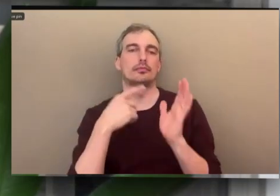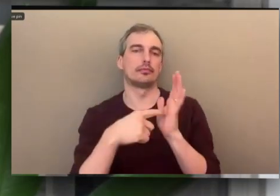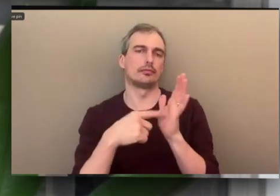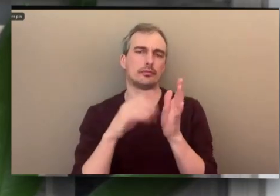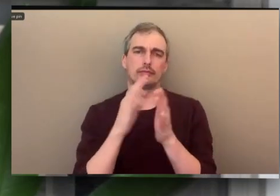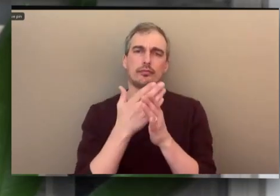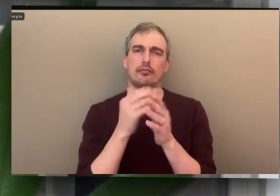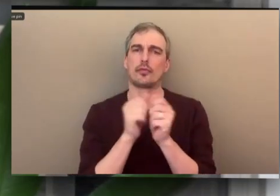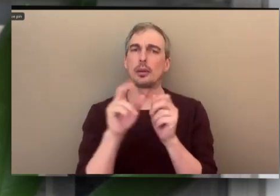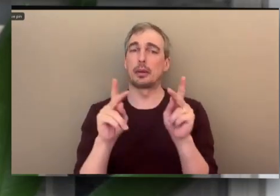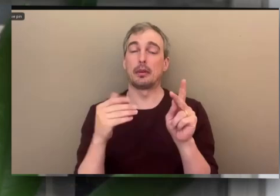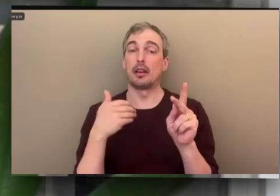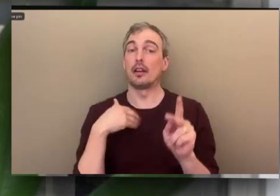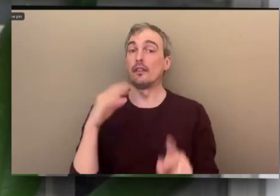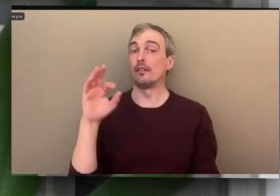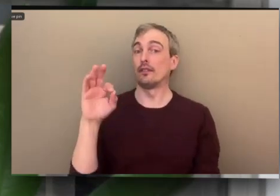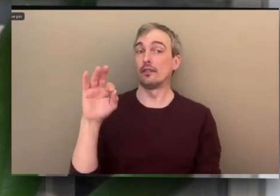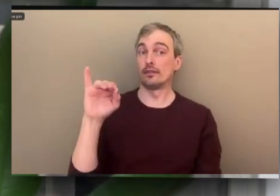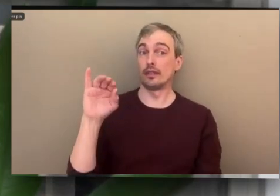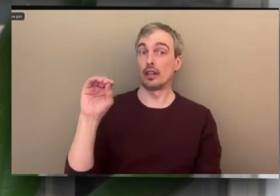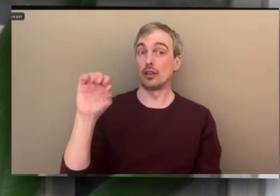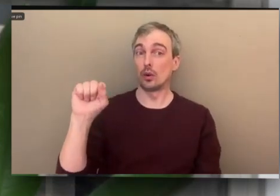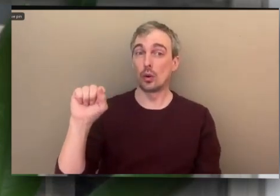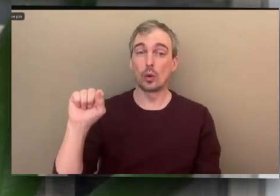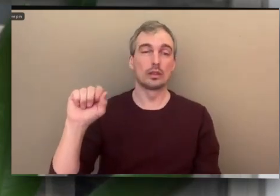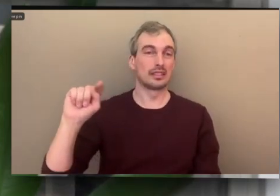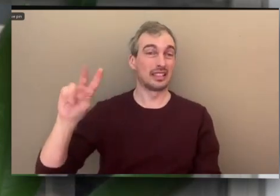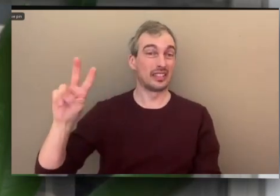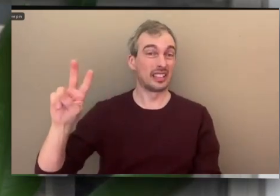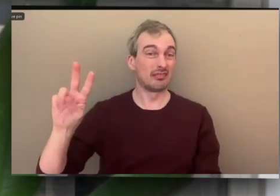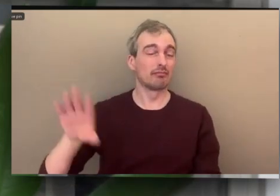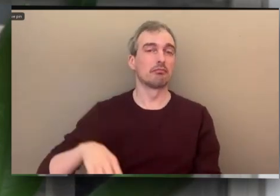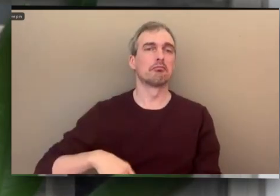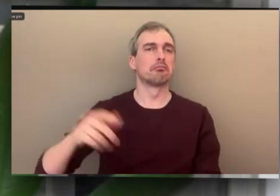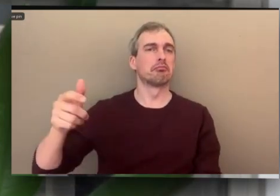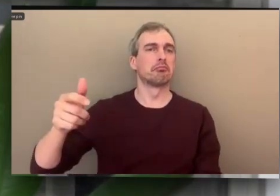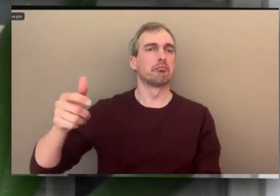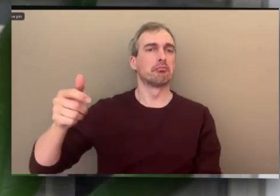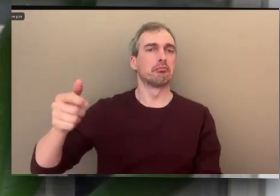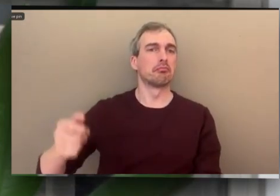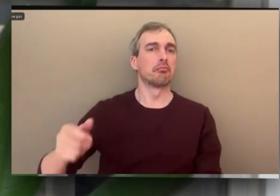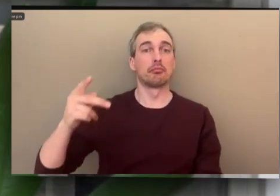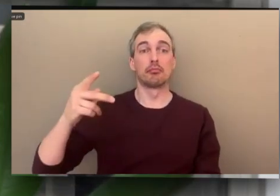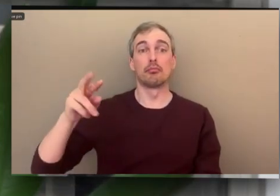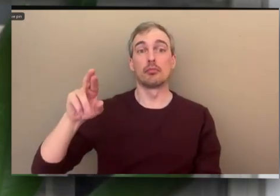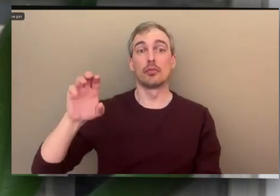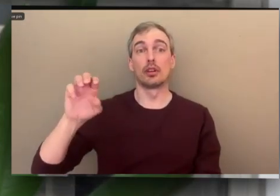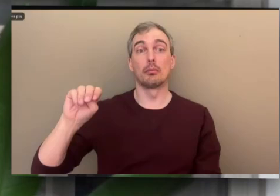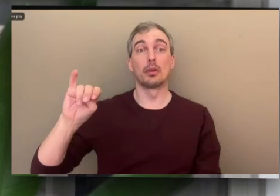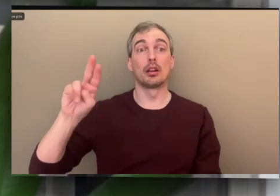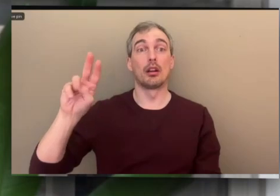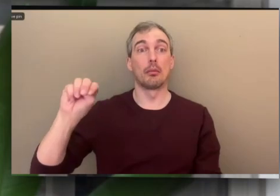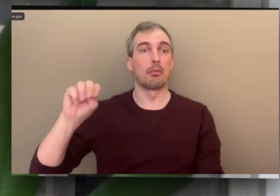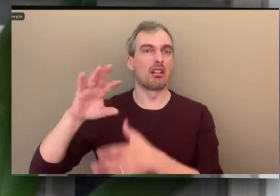There's premium content out there. Take one of the big... I'm not gonna say a name. Because it's gonna sound like I'm picking on somebody.